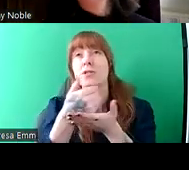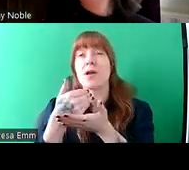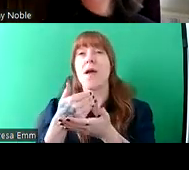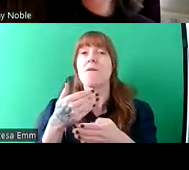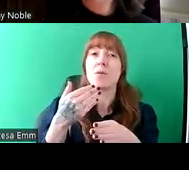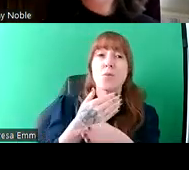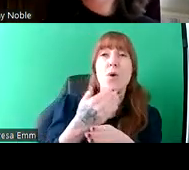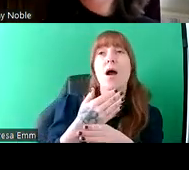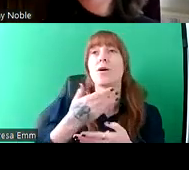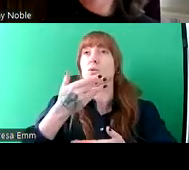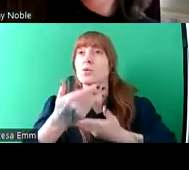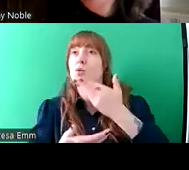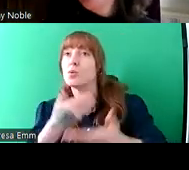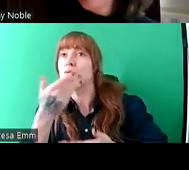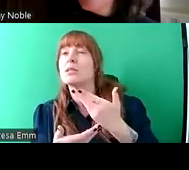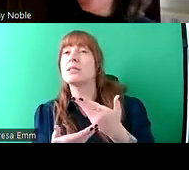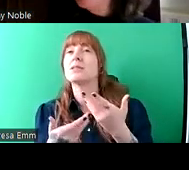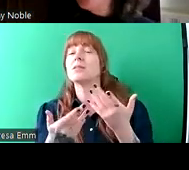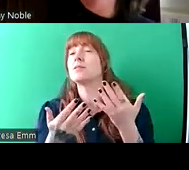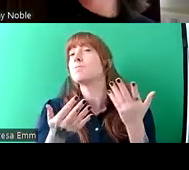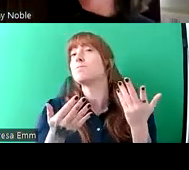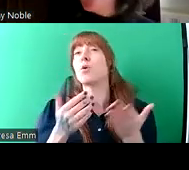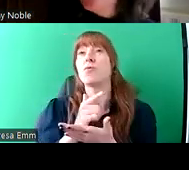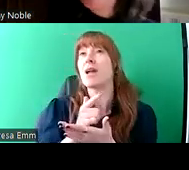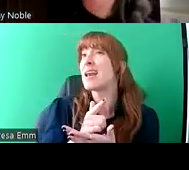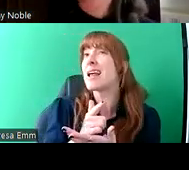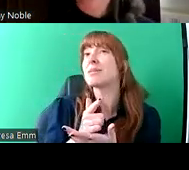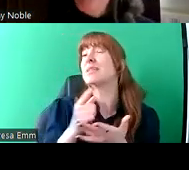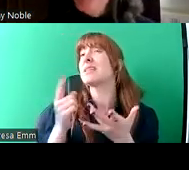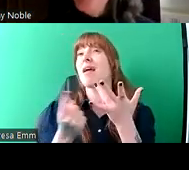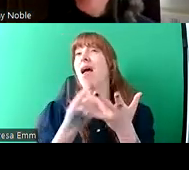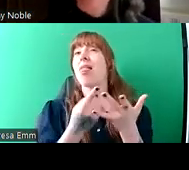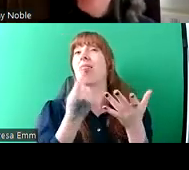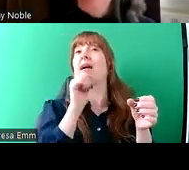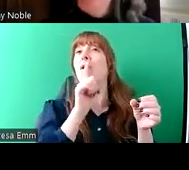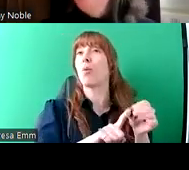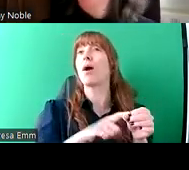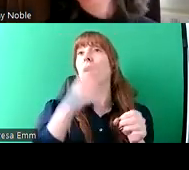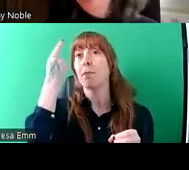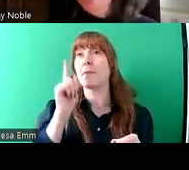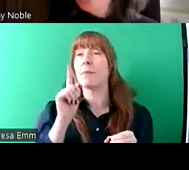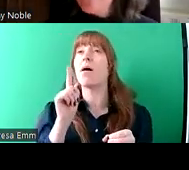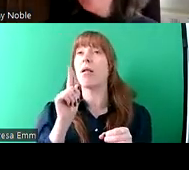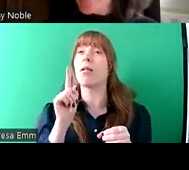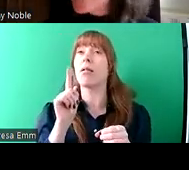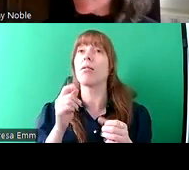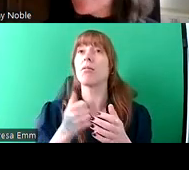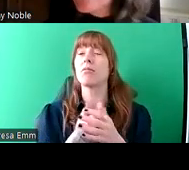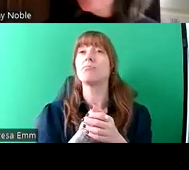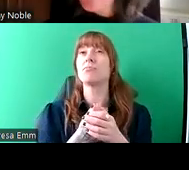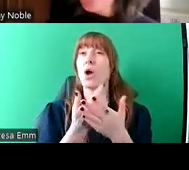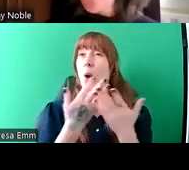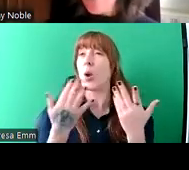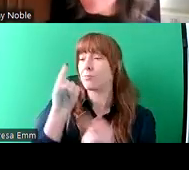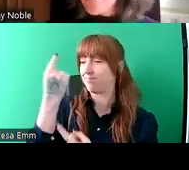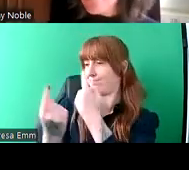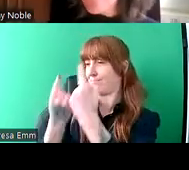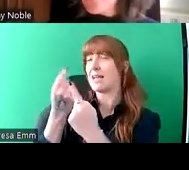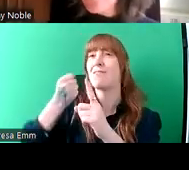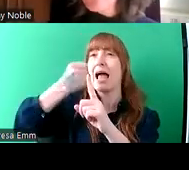of lesbians and other queer people, lots of whom were working as activists - so housing activists,